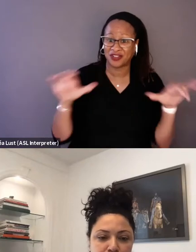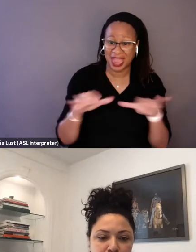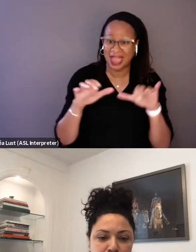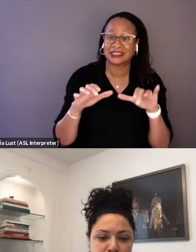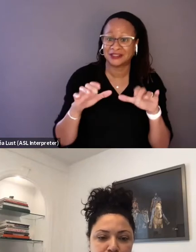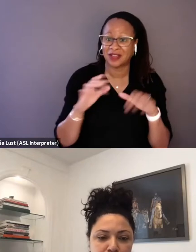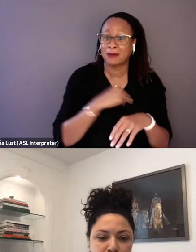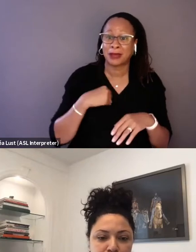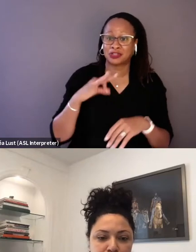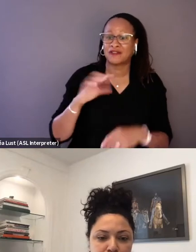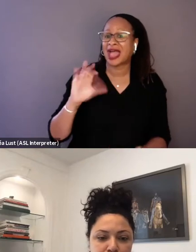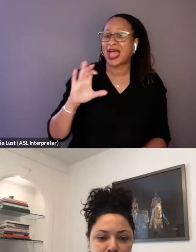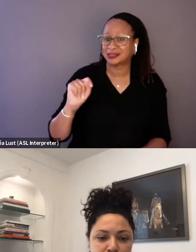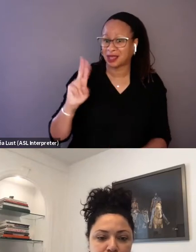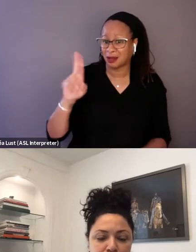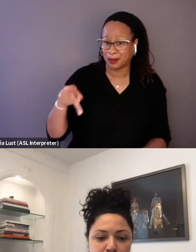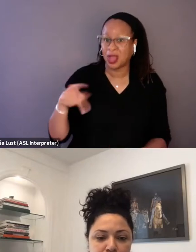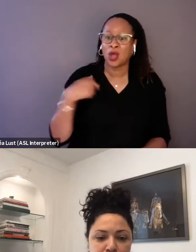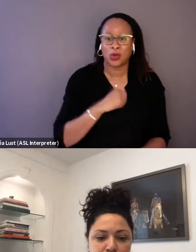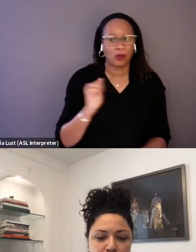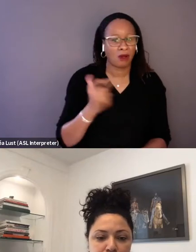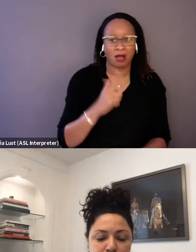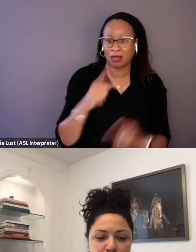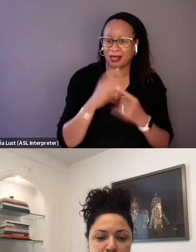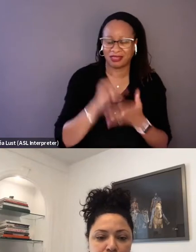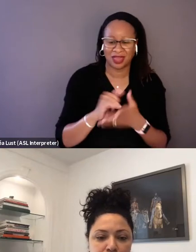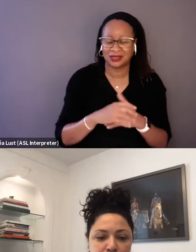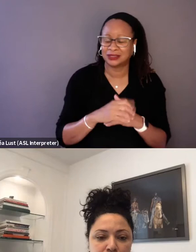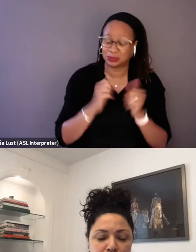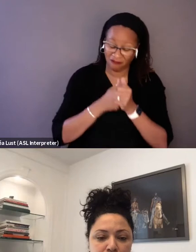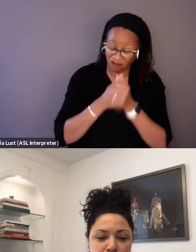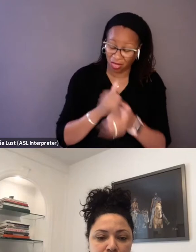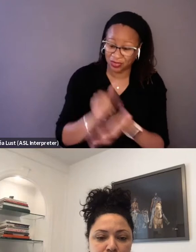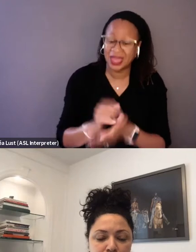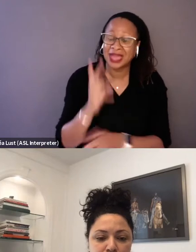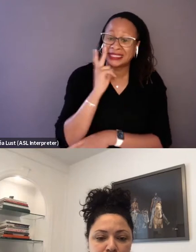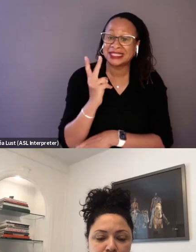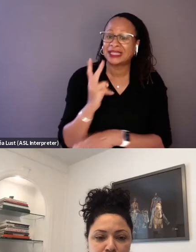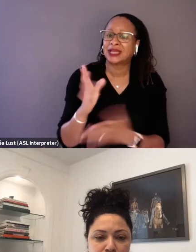that's what we were all about. It was all about that you know, so seeing, holding up those mirrors.